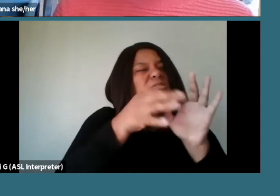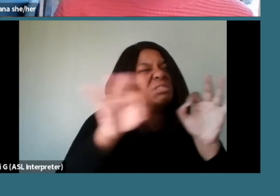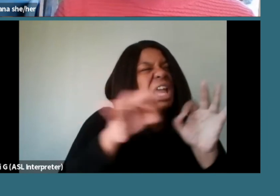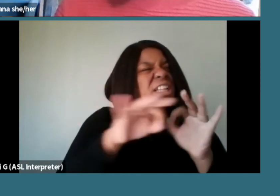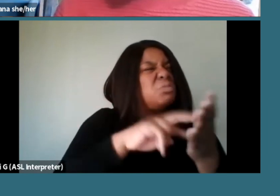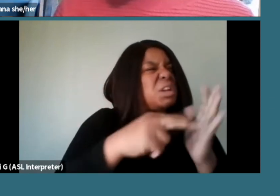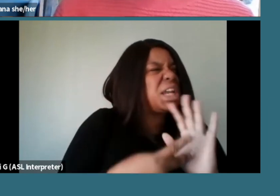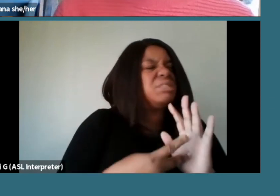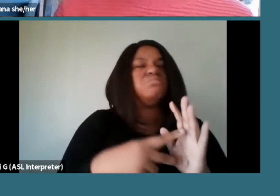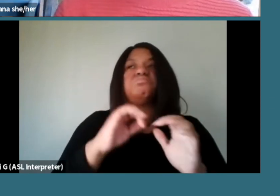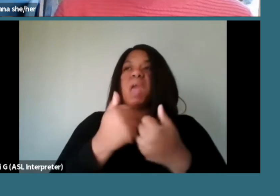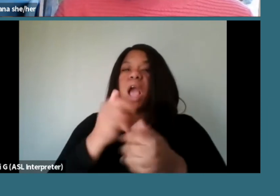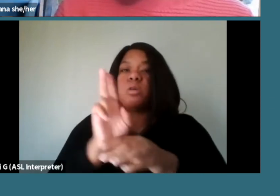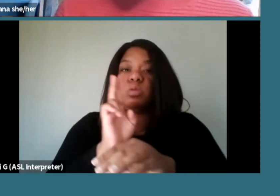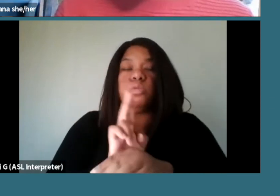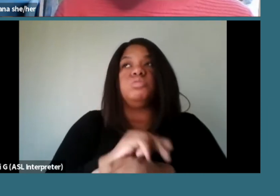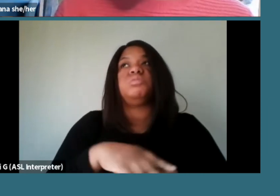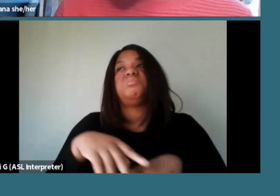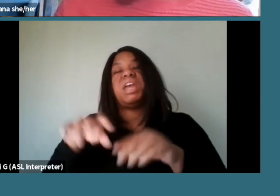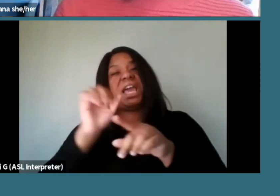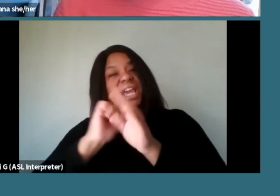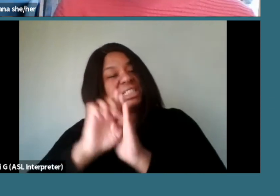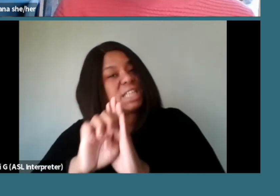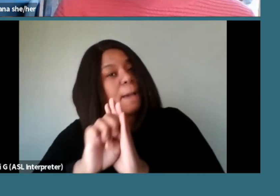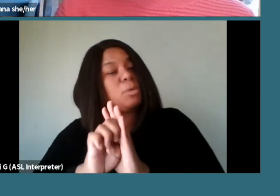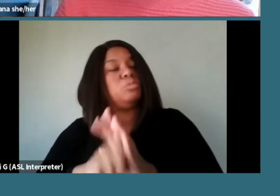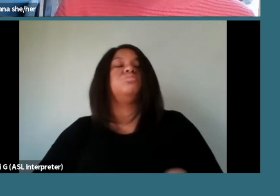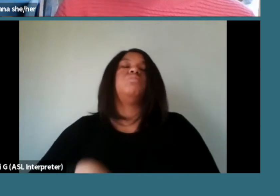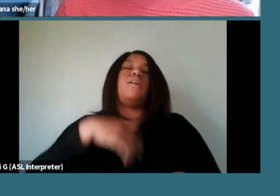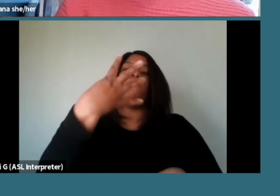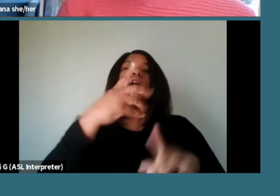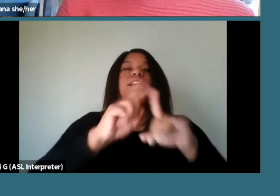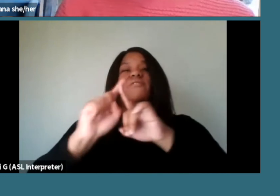We give examples, we do four different exercises and you can